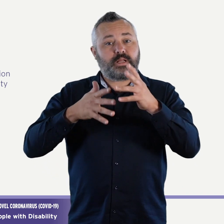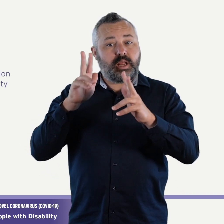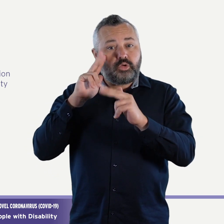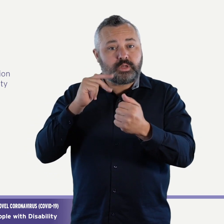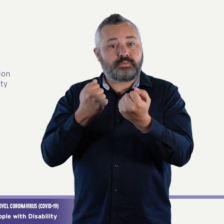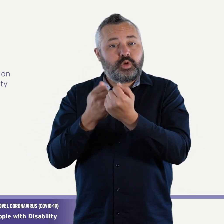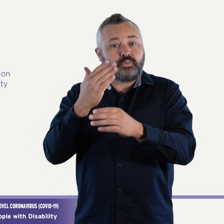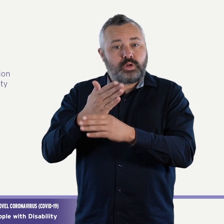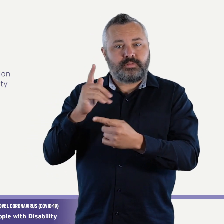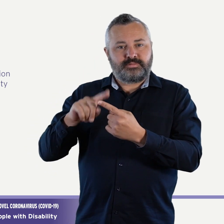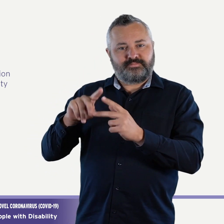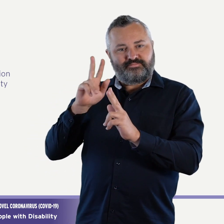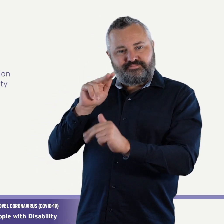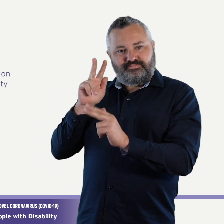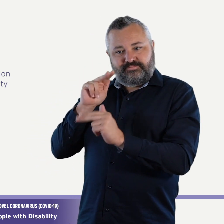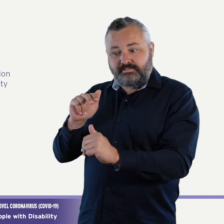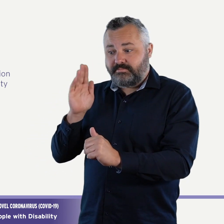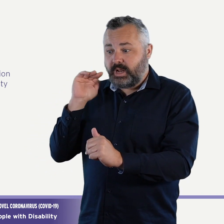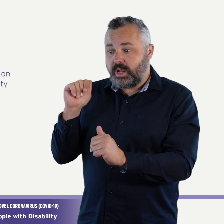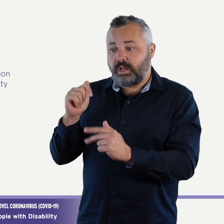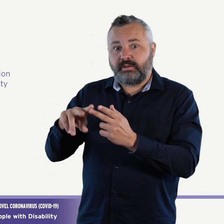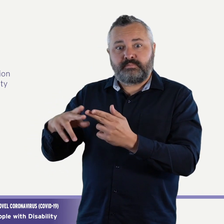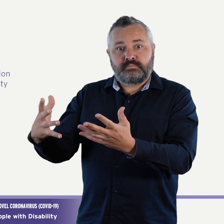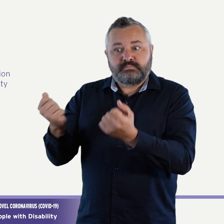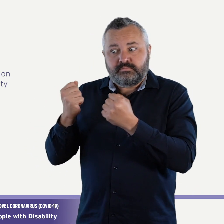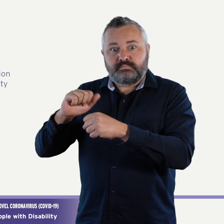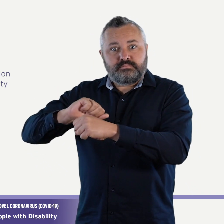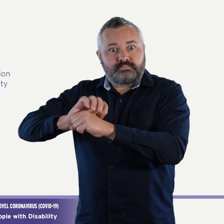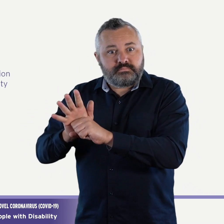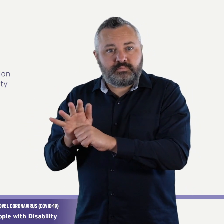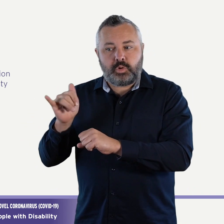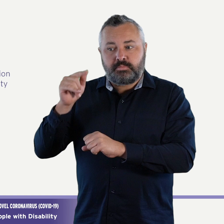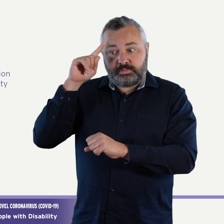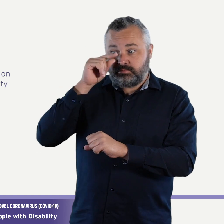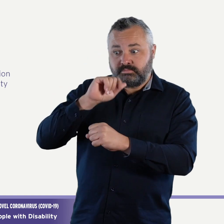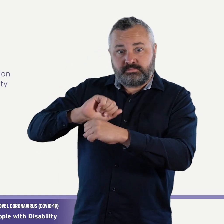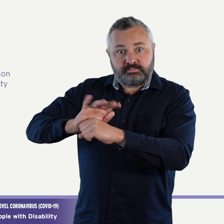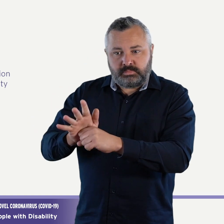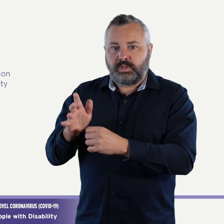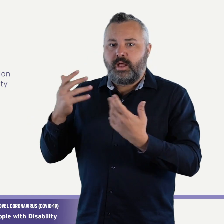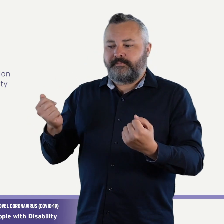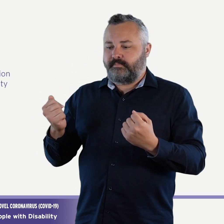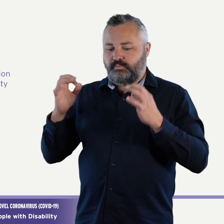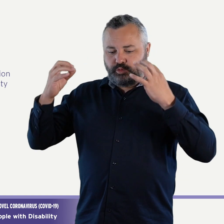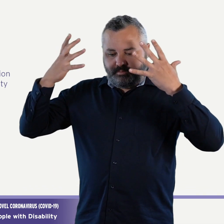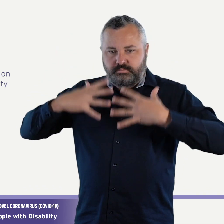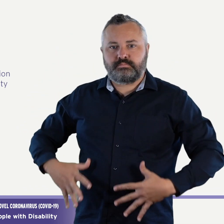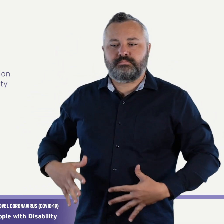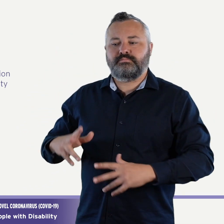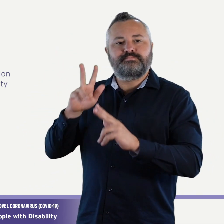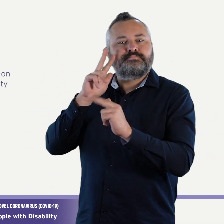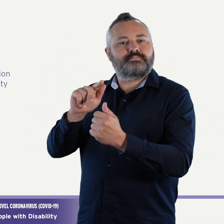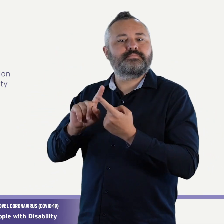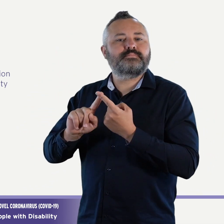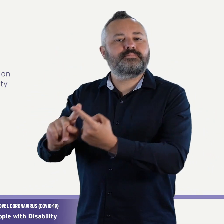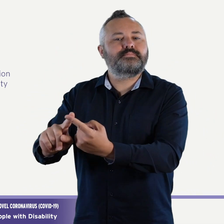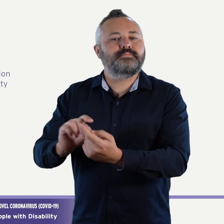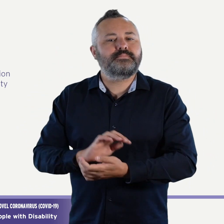Support carers and support workers to continue working with a person who is confirmed with or suspected to have COVID-19.